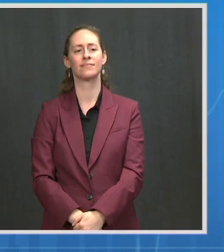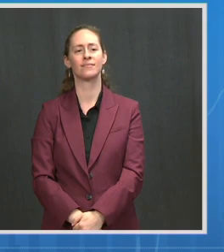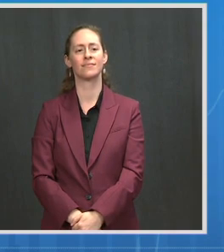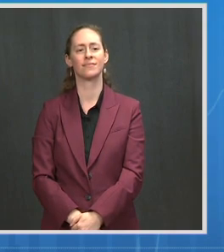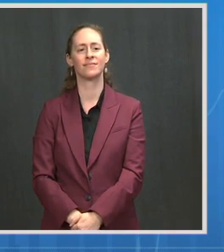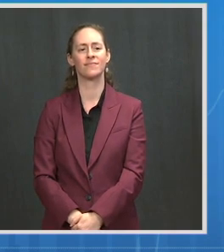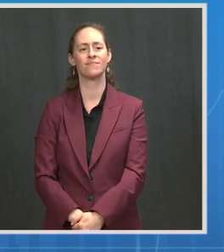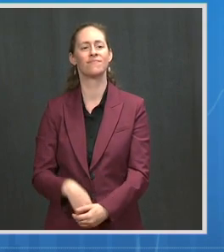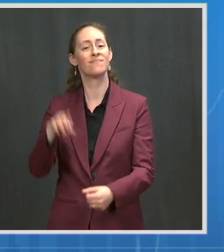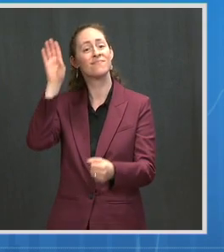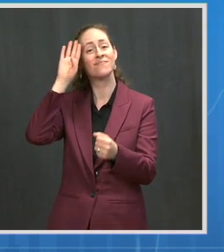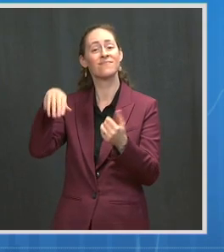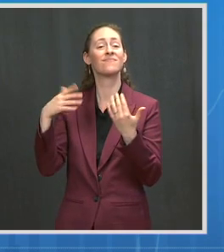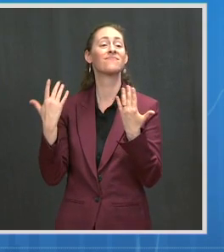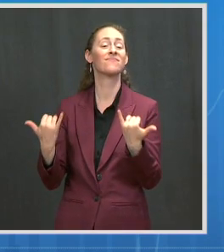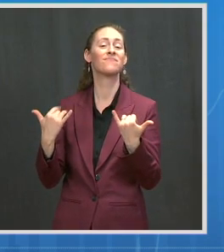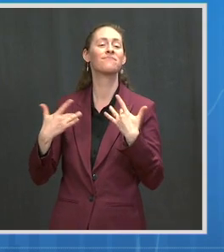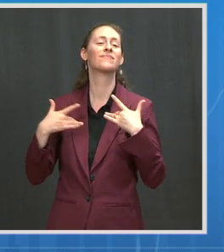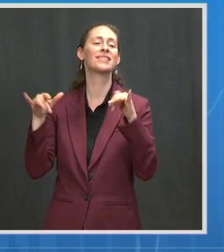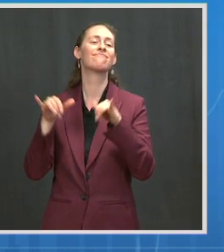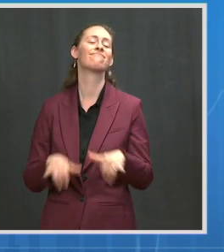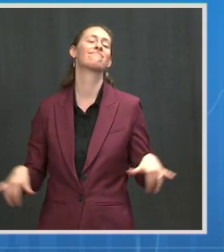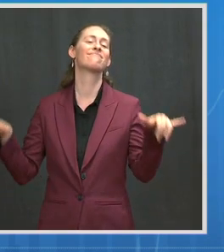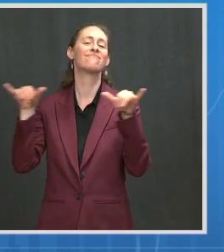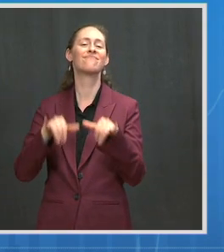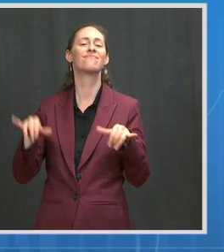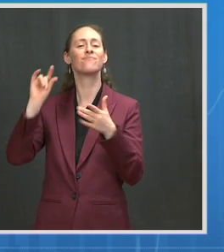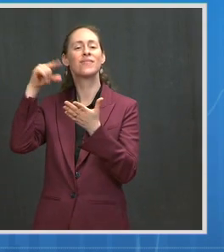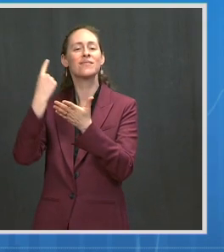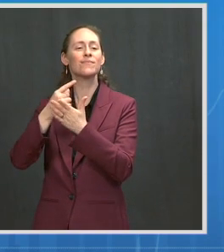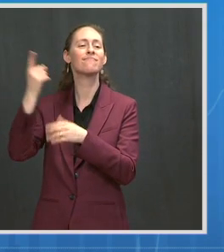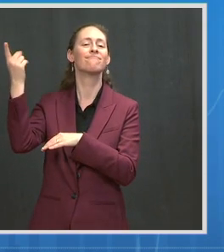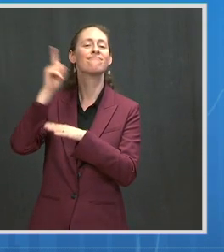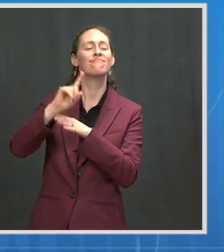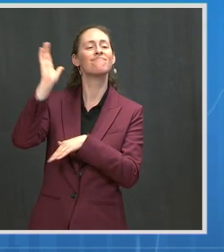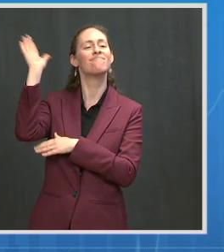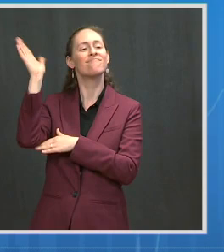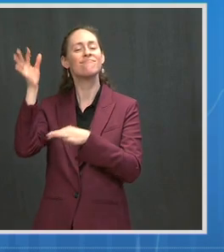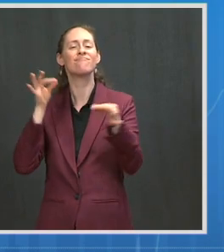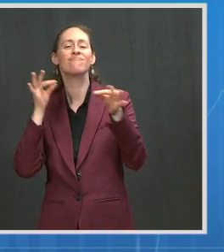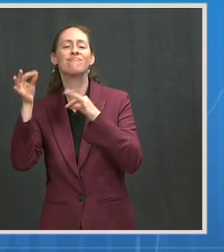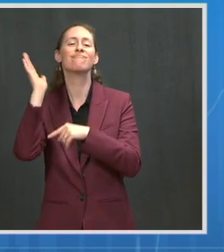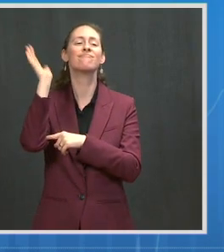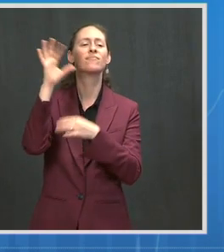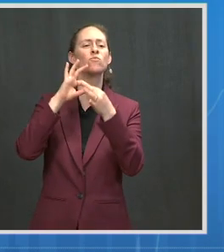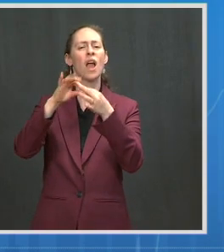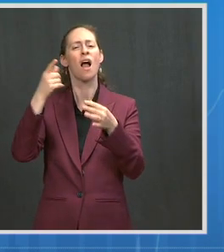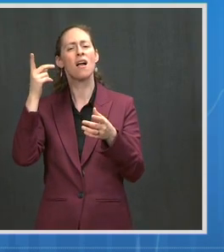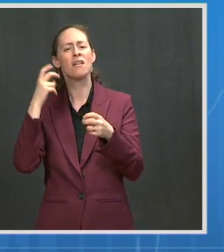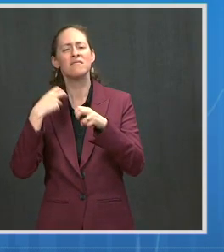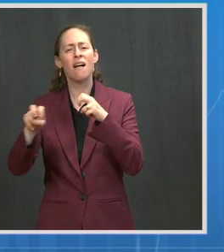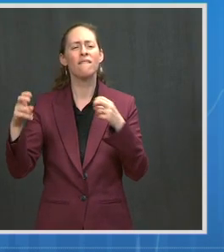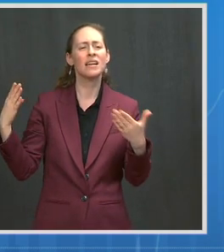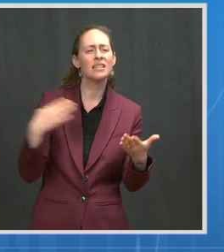getting vaccinated is far from the last thing your country will ask from you. Your participation in society